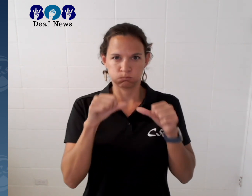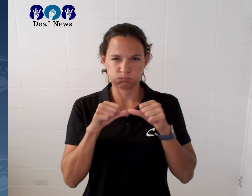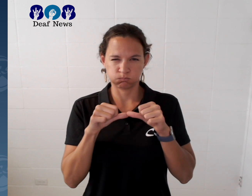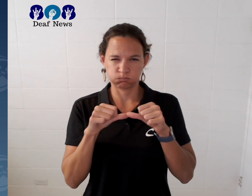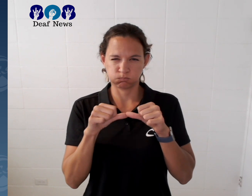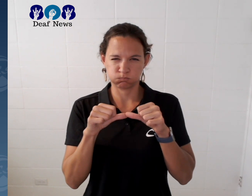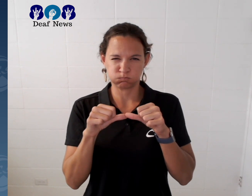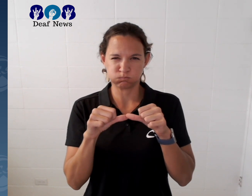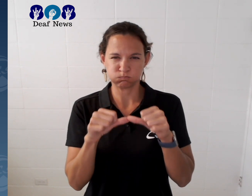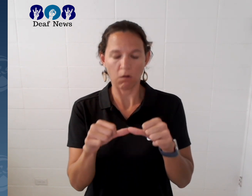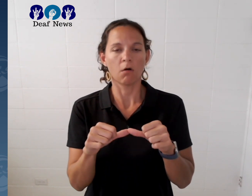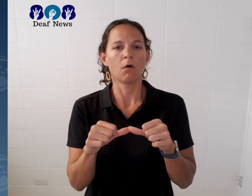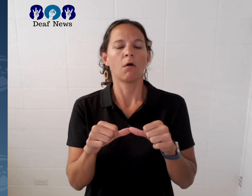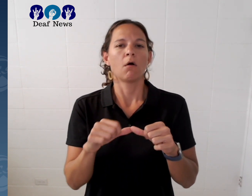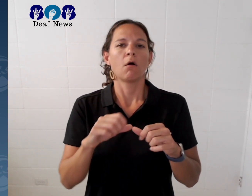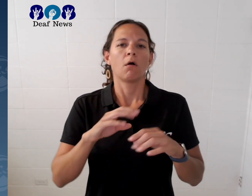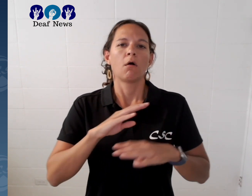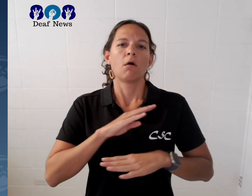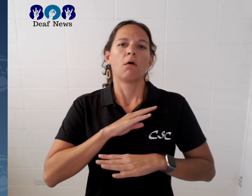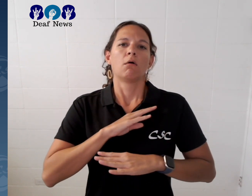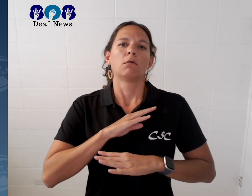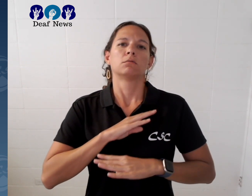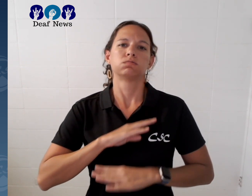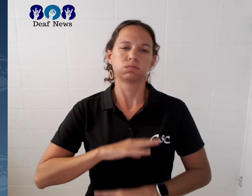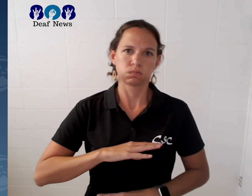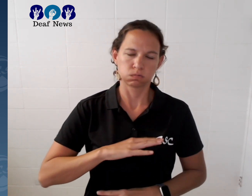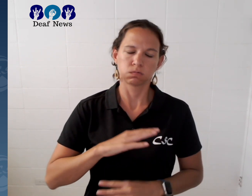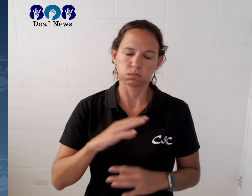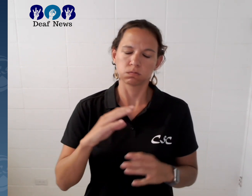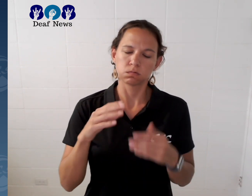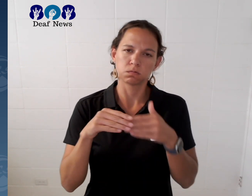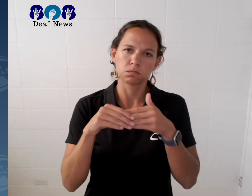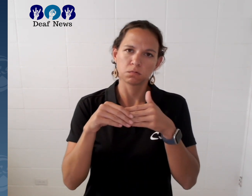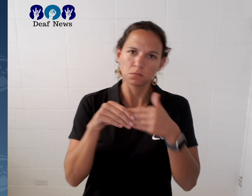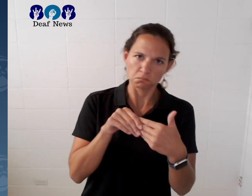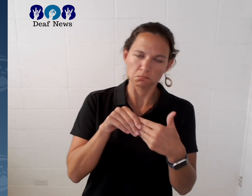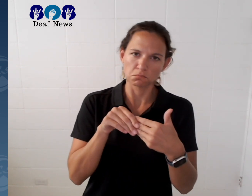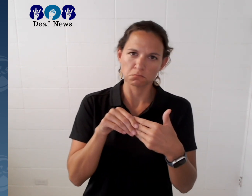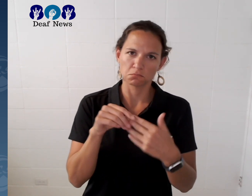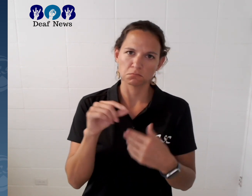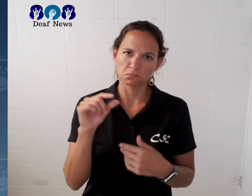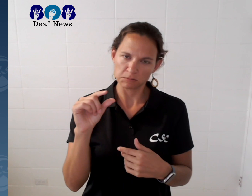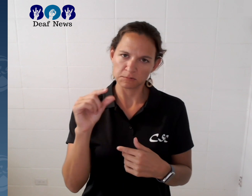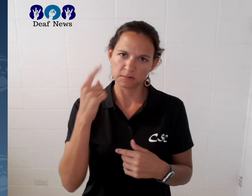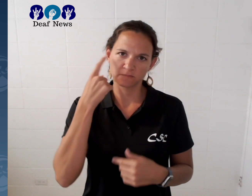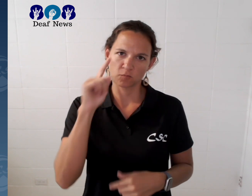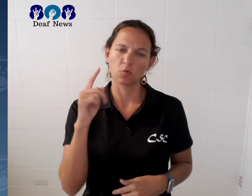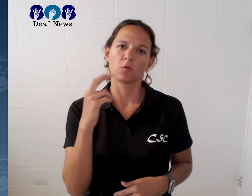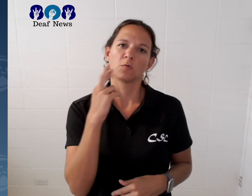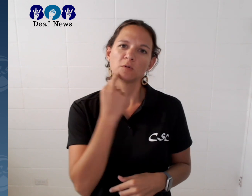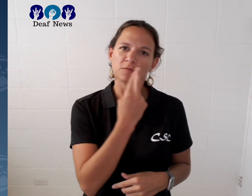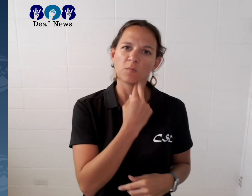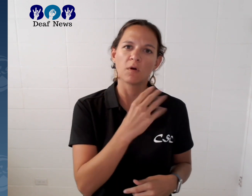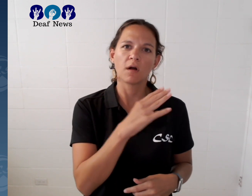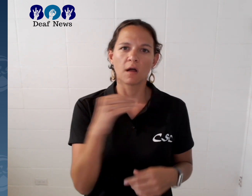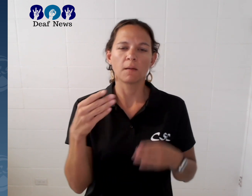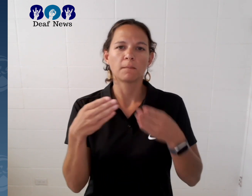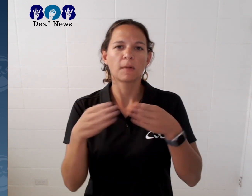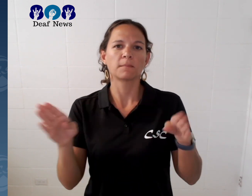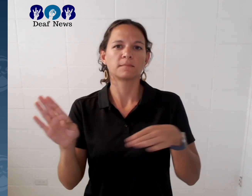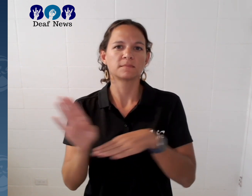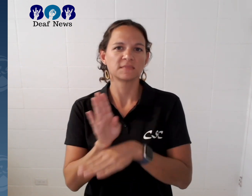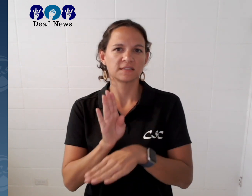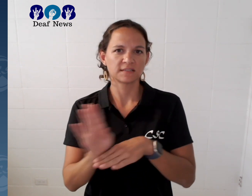because of the restrictions still being enforced. Much relief now for public and other businesses.